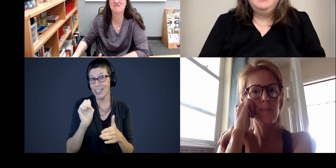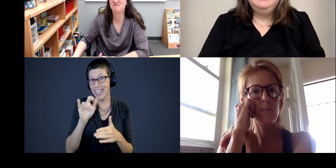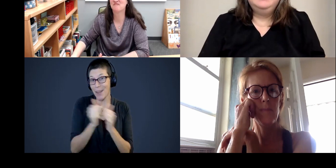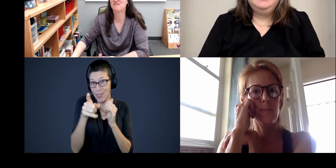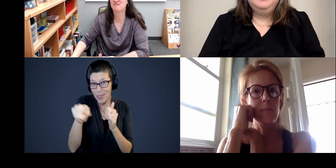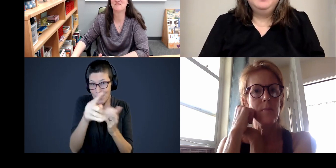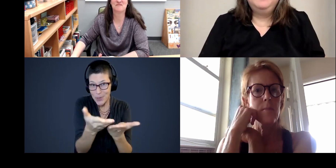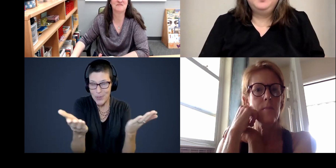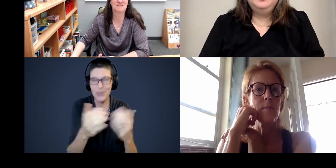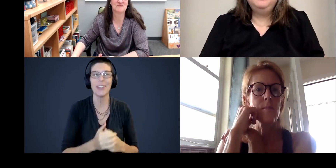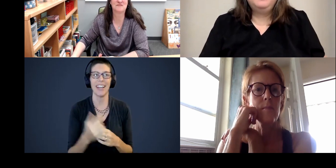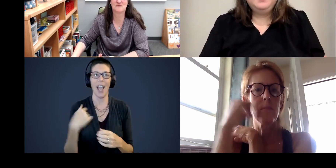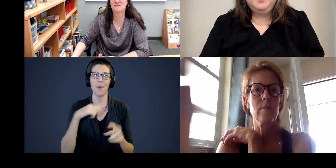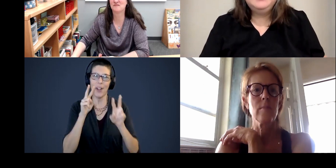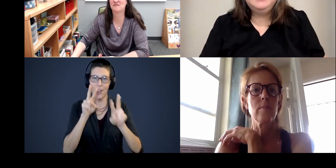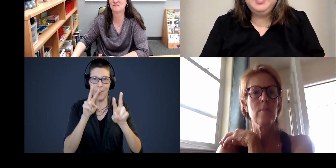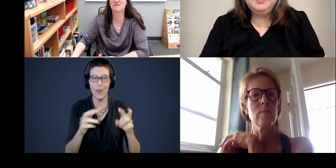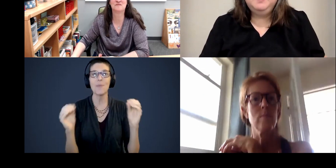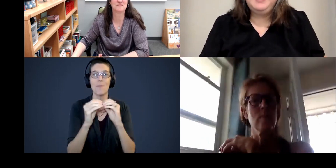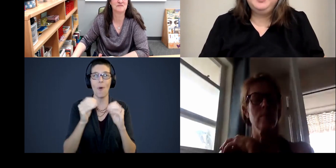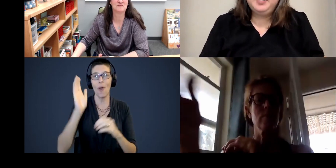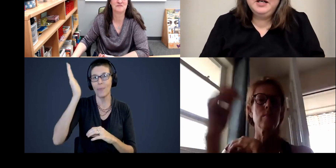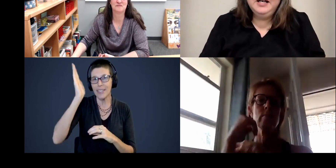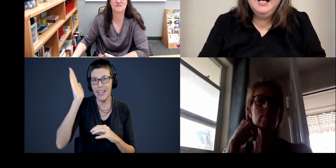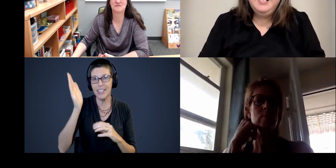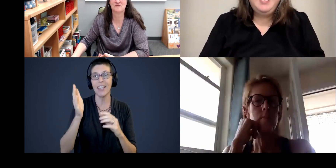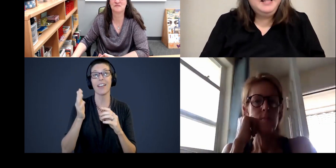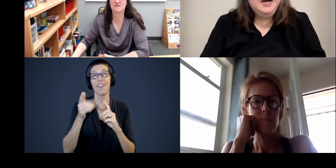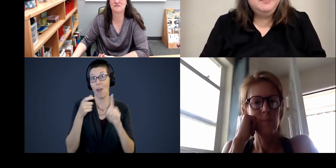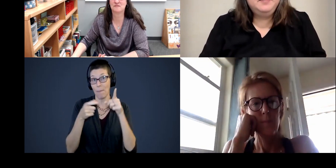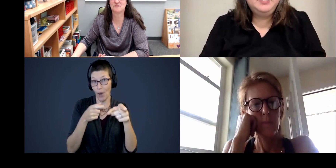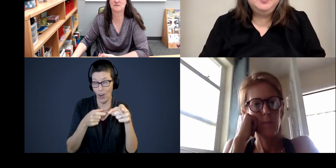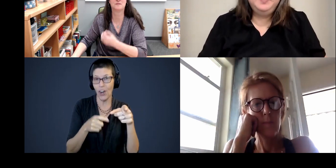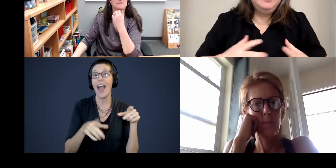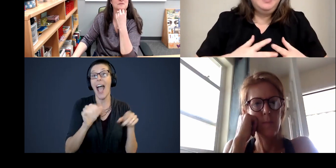and we look forward to more present presentations by her and the other presenters because they